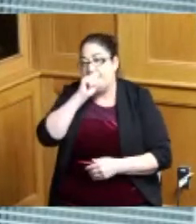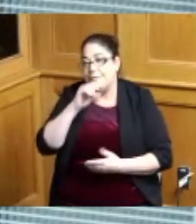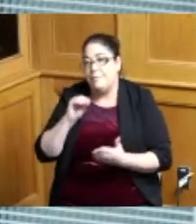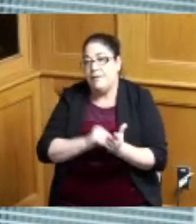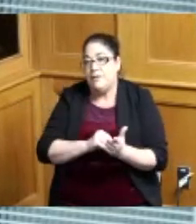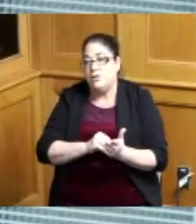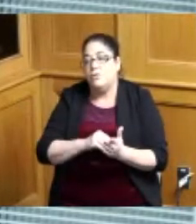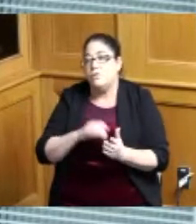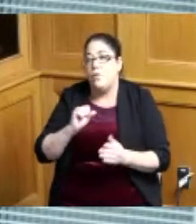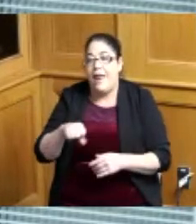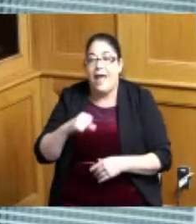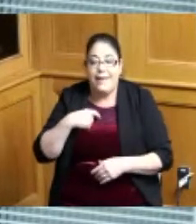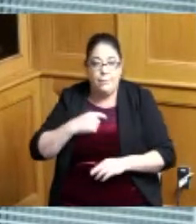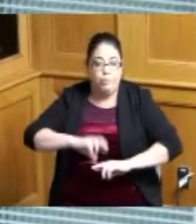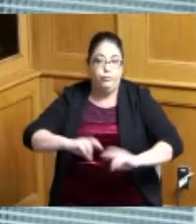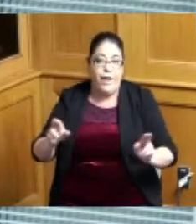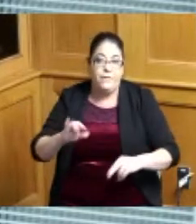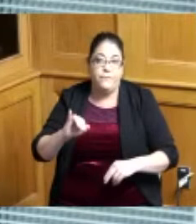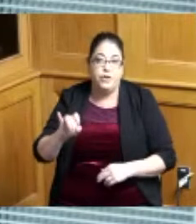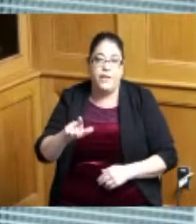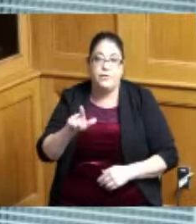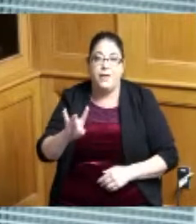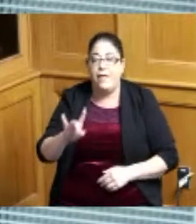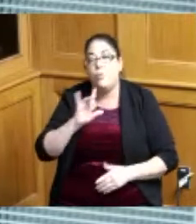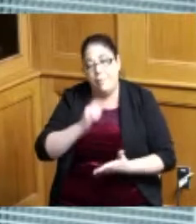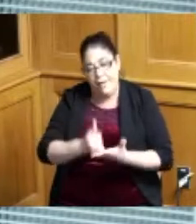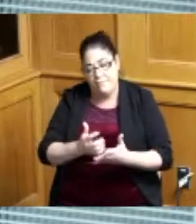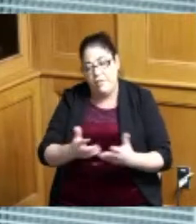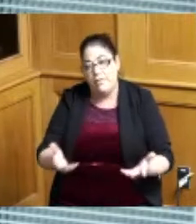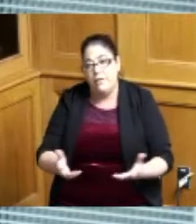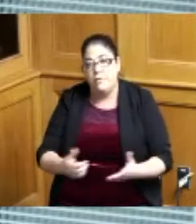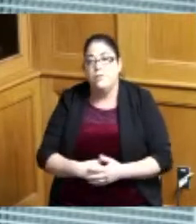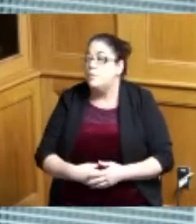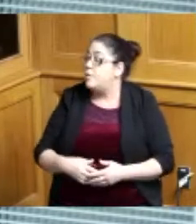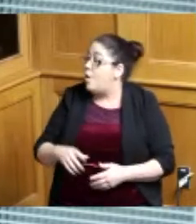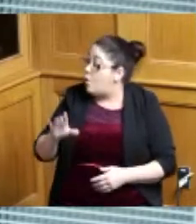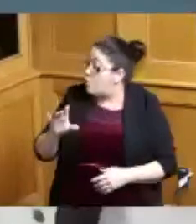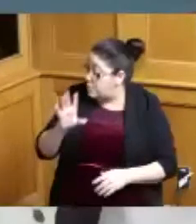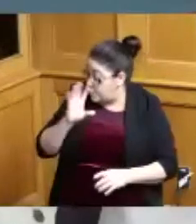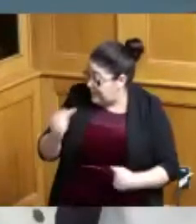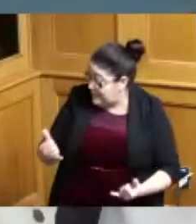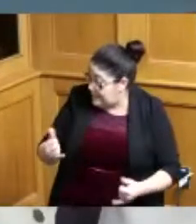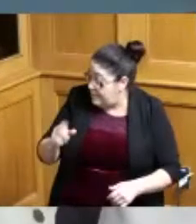the meeting on the 28th would be helpful okay so today is not a no today is not the end this is the